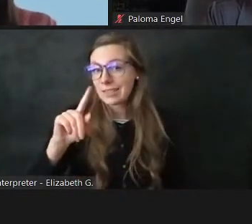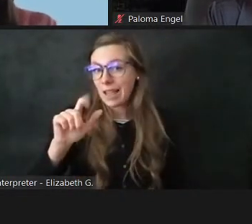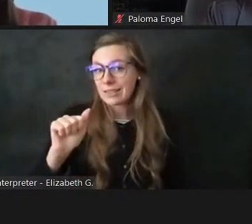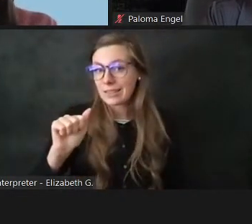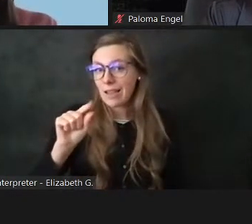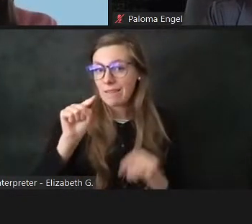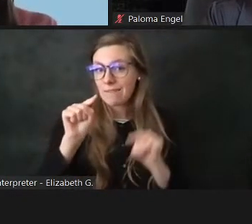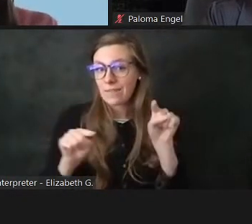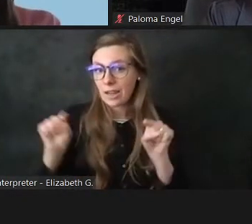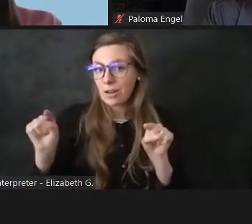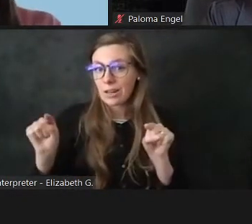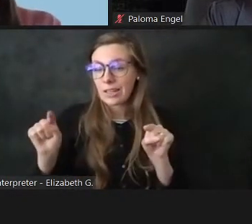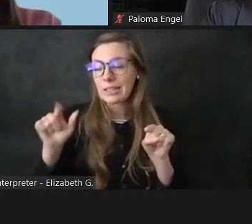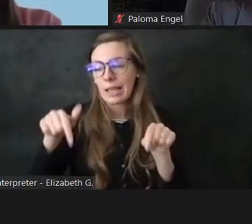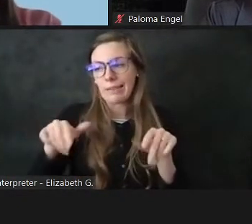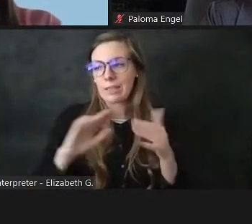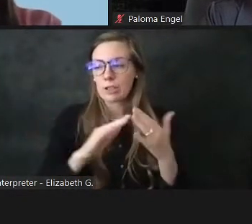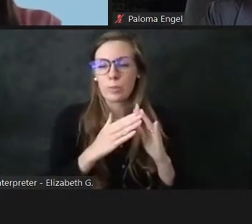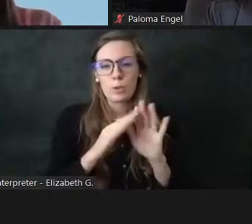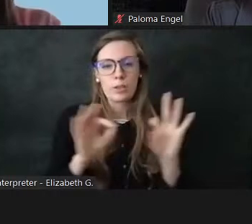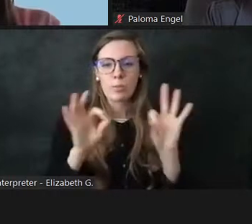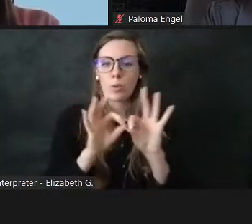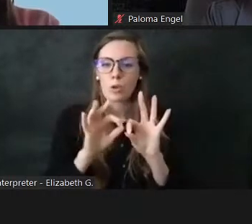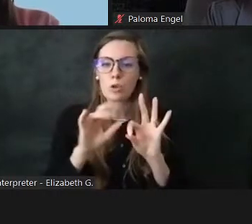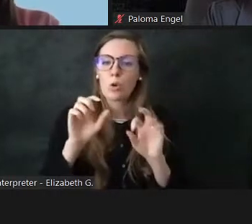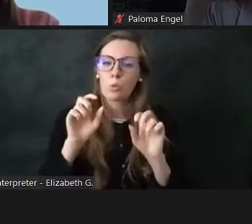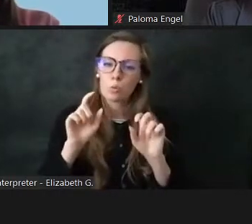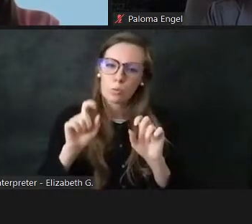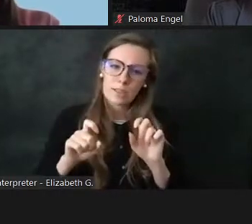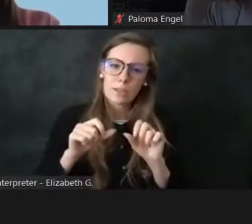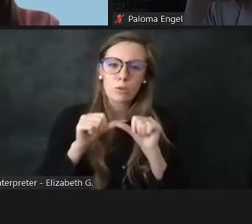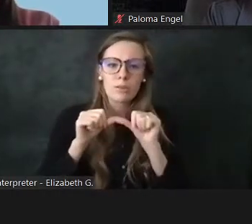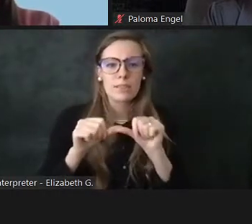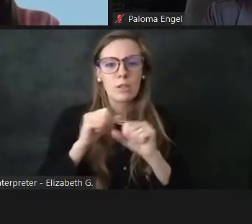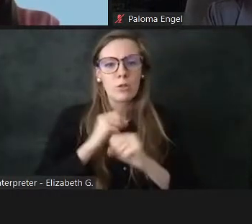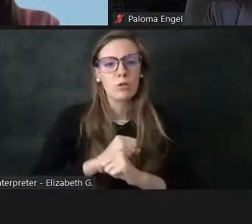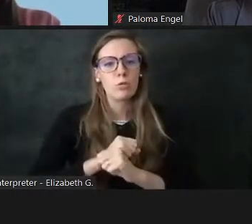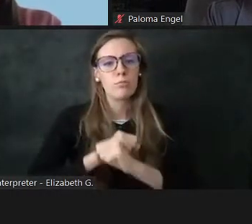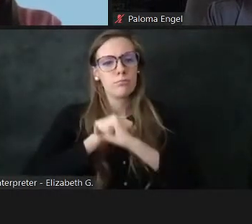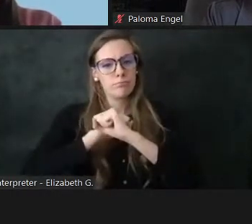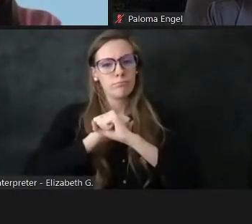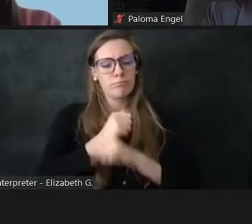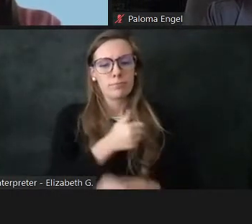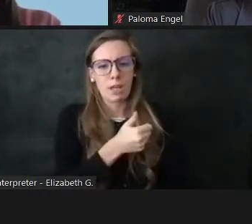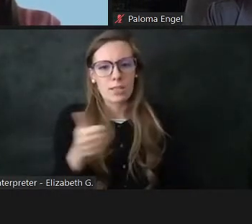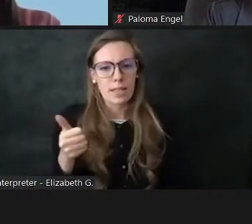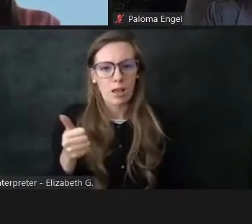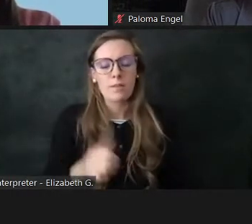in our guard down the the Delta variant is more contagious than